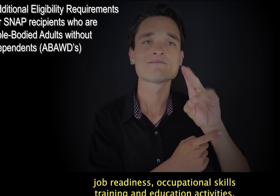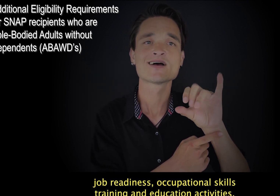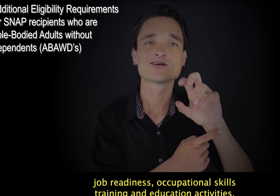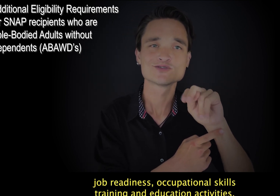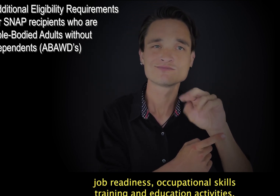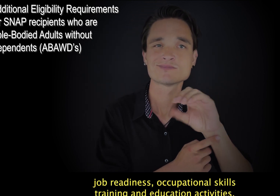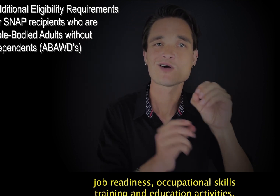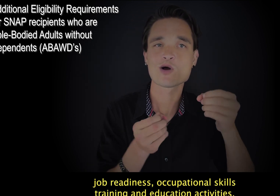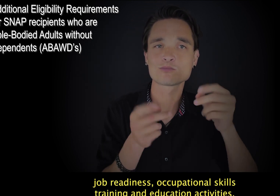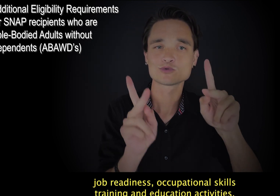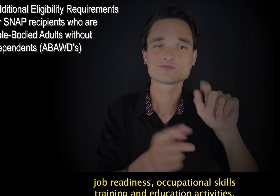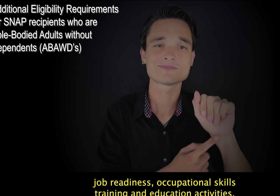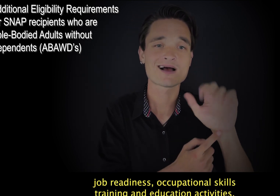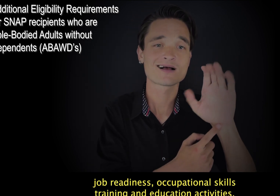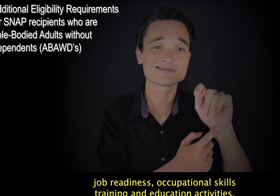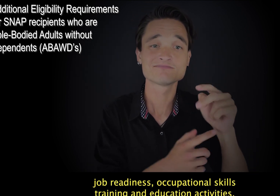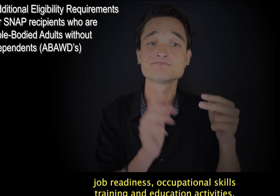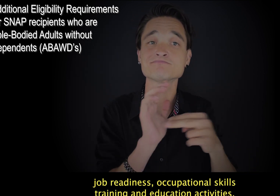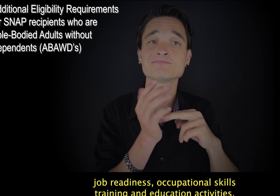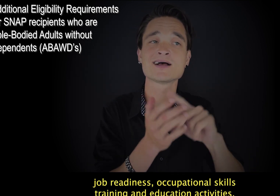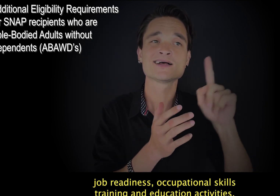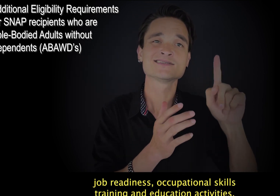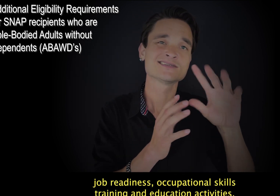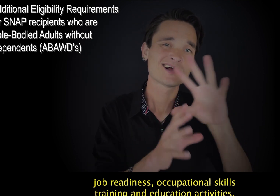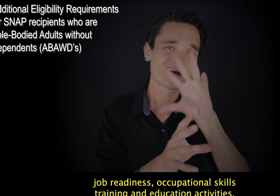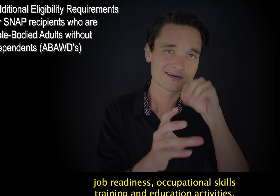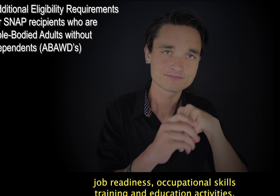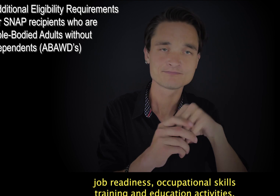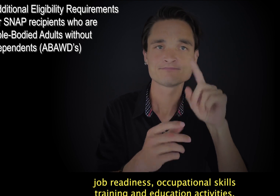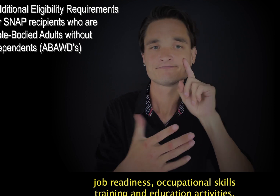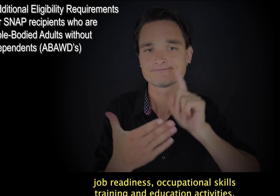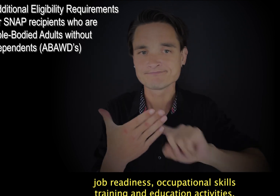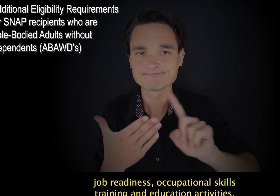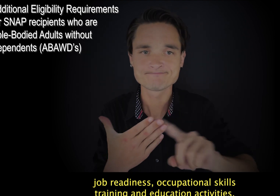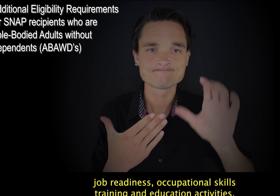job readiness, occupational skills training and education activities,